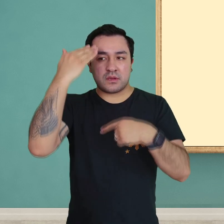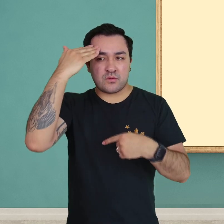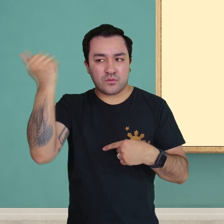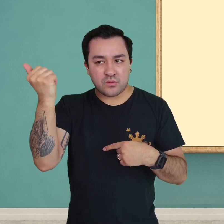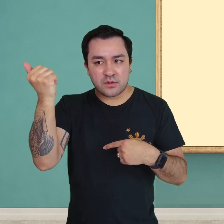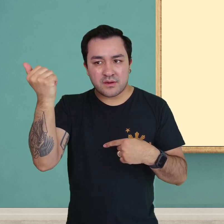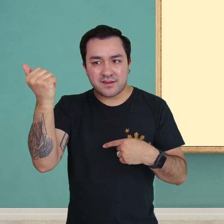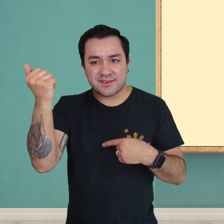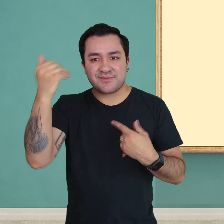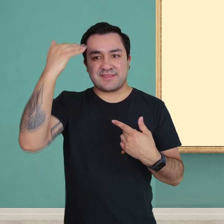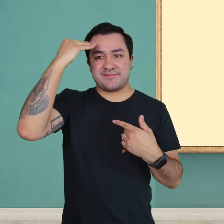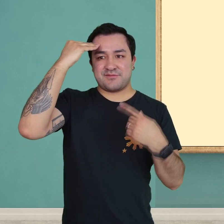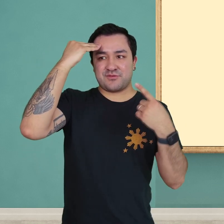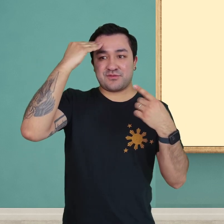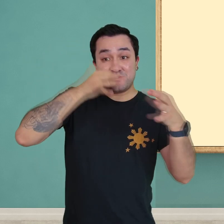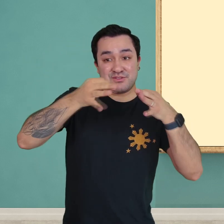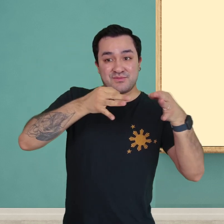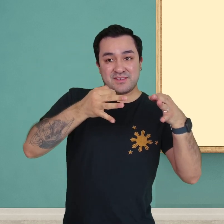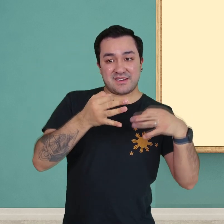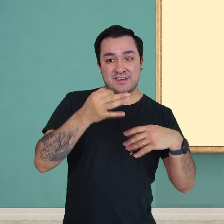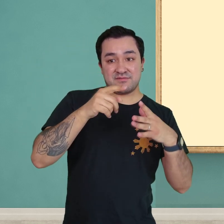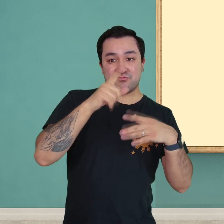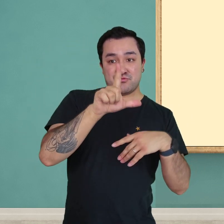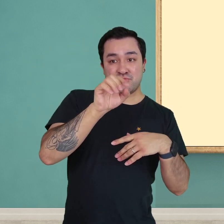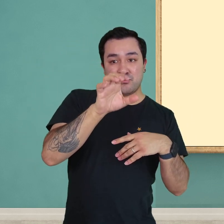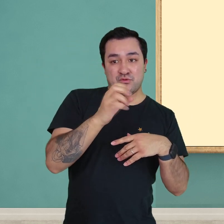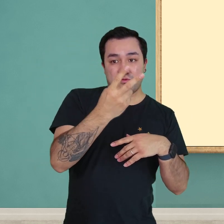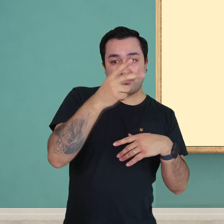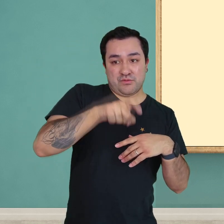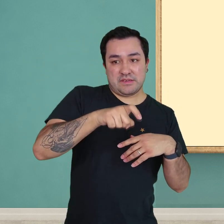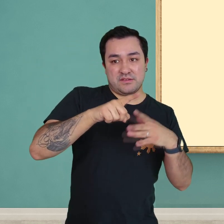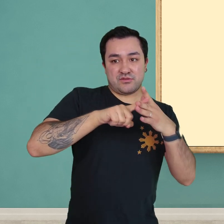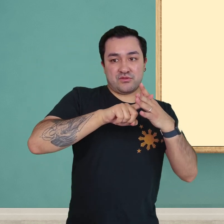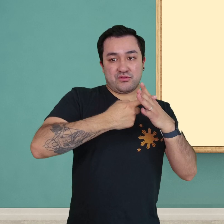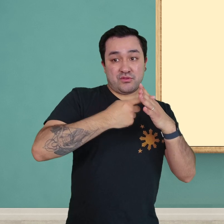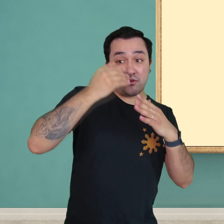WHY starts at the forehead but the sign ends with the hand next to the middle of the head, near the